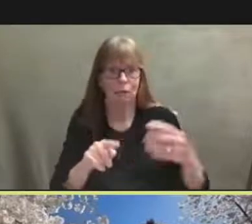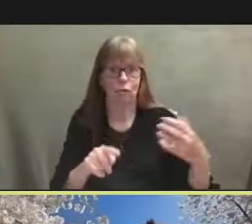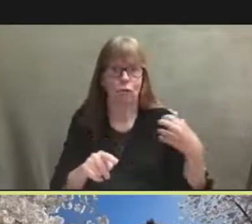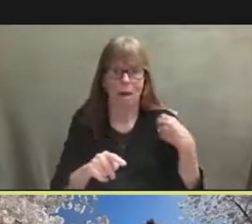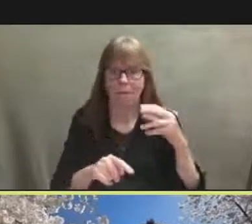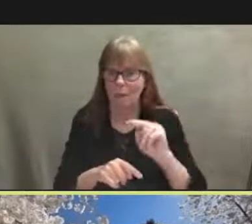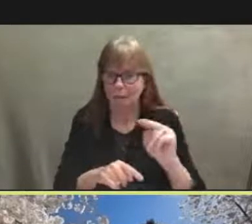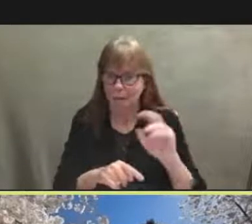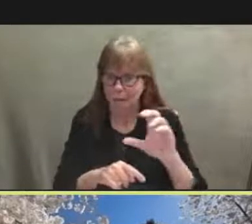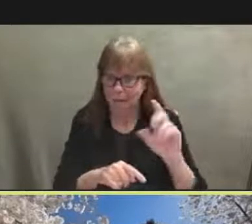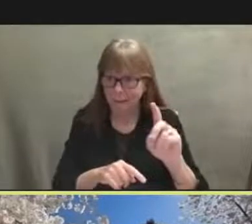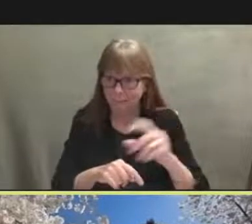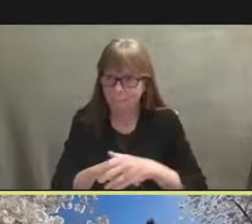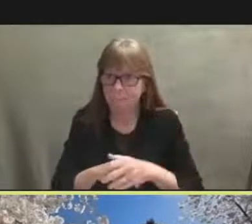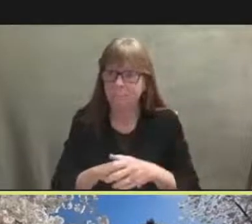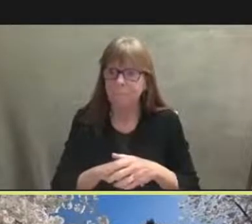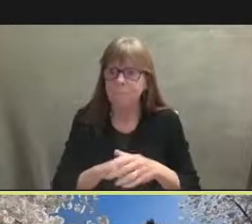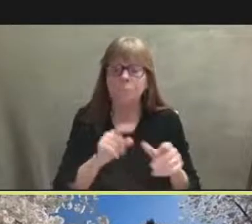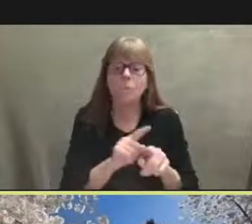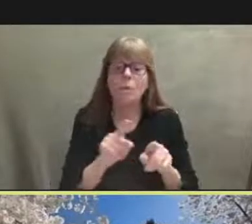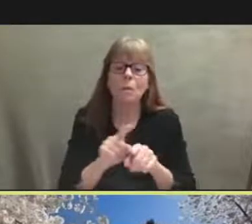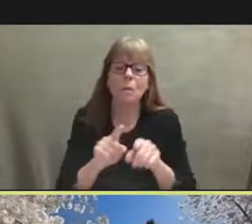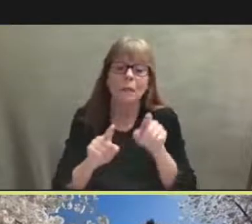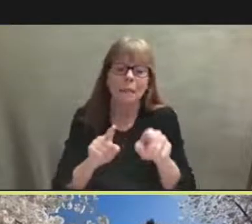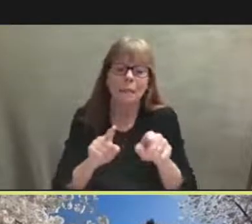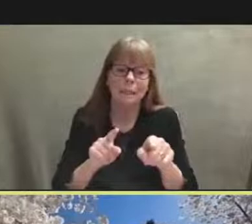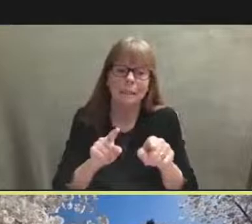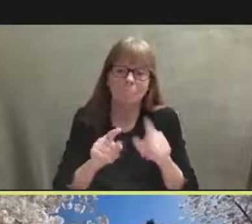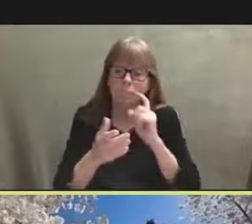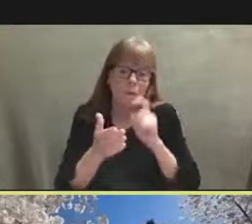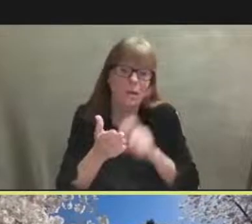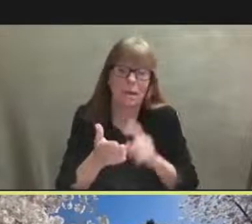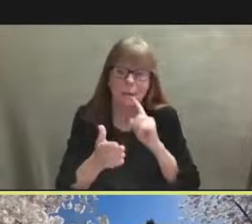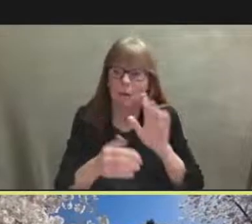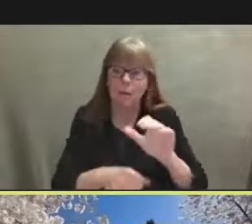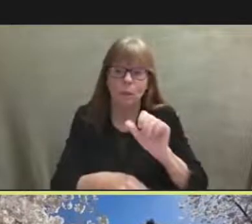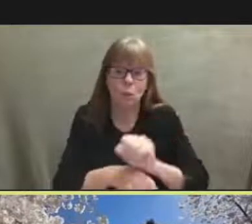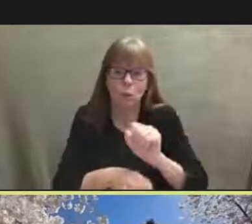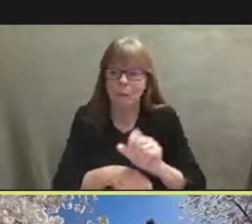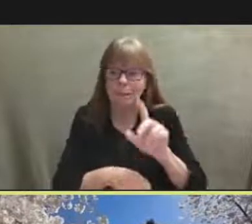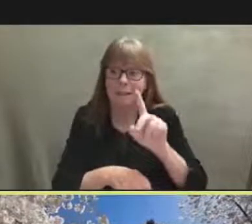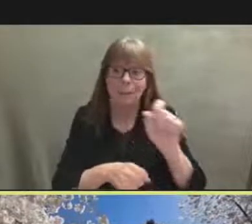Additionally, Andres has been recognized for his work in disability advocacy as a recipient for the